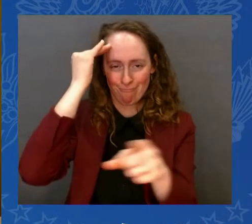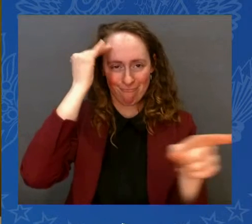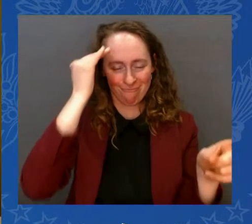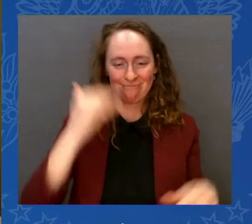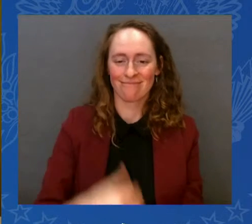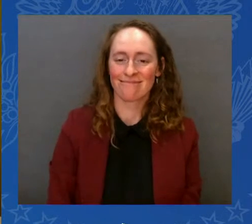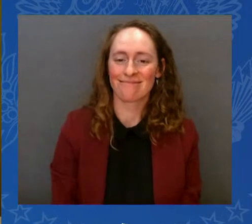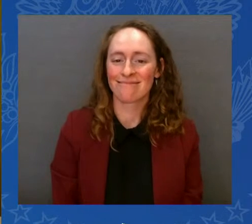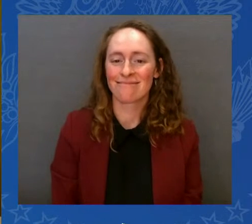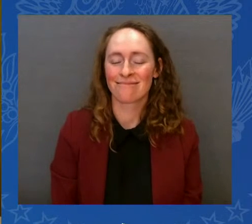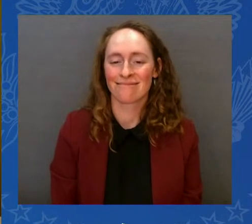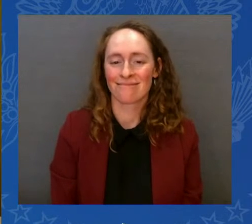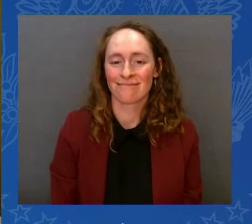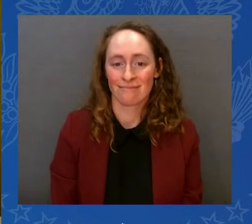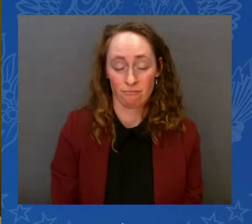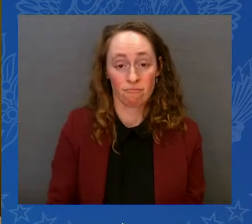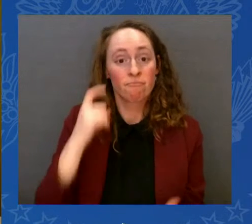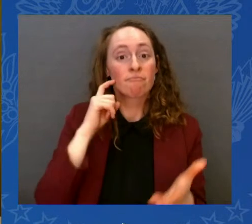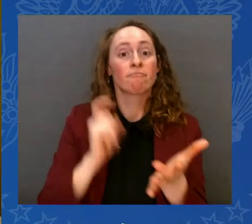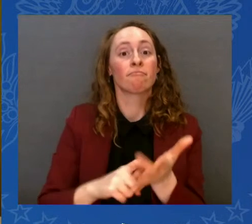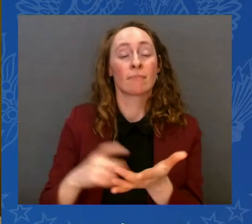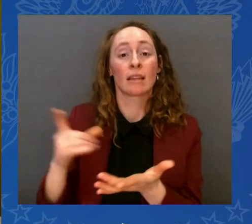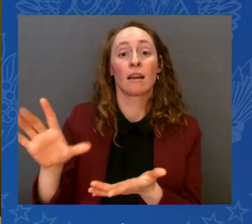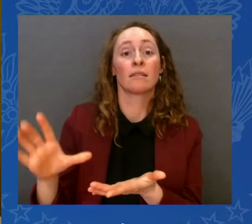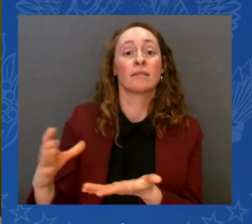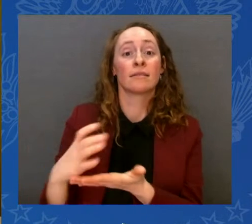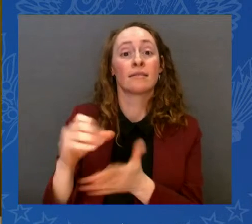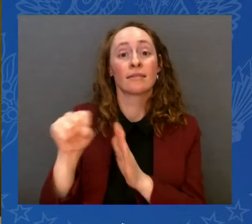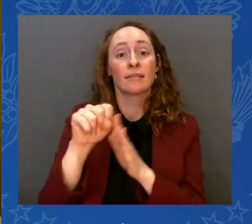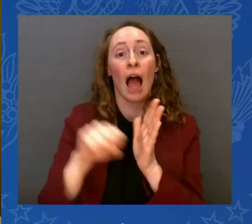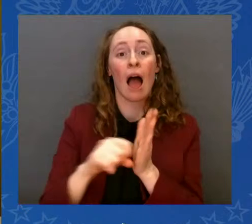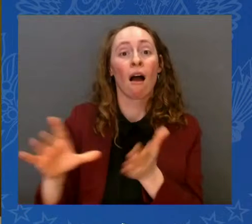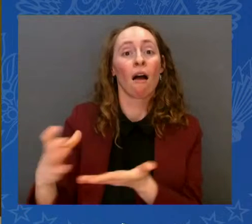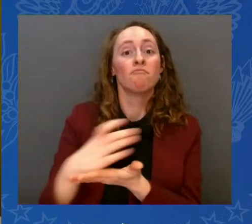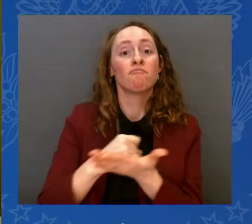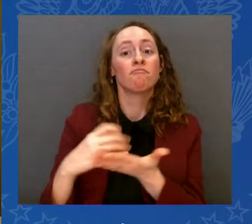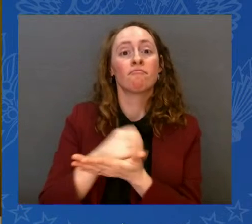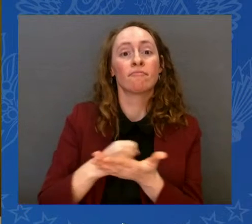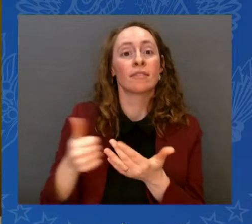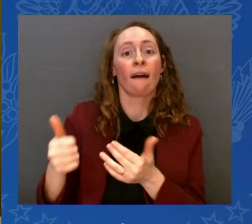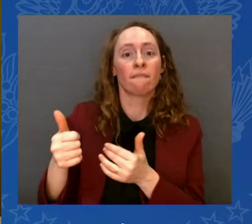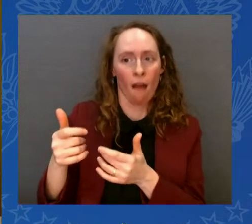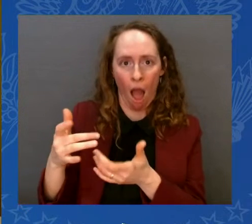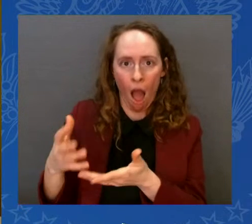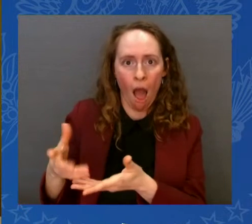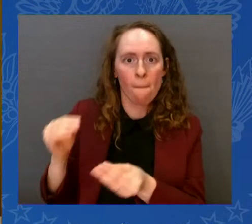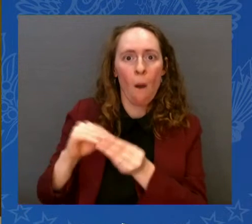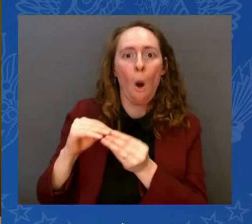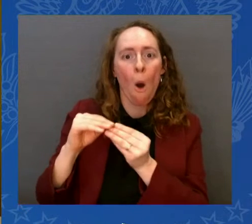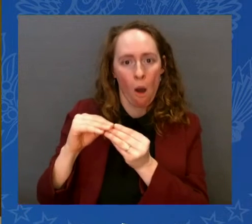And we urged you to use the money, and most of you did, that you got from the Recovery Act